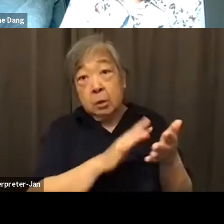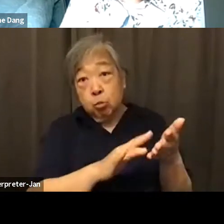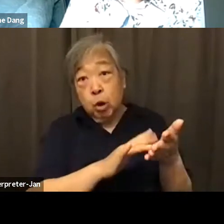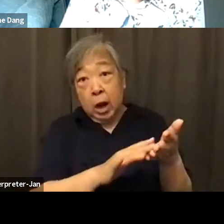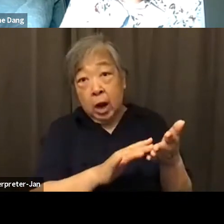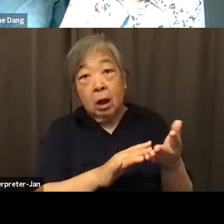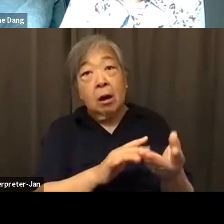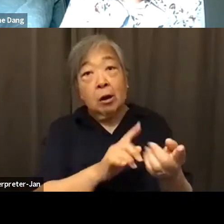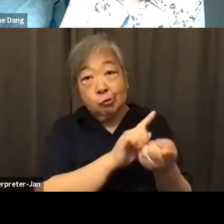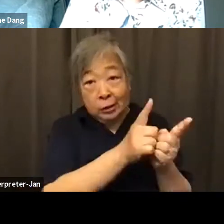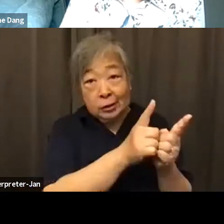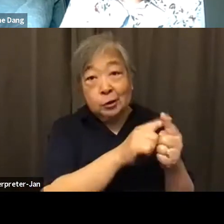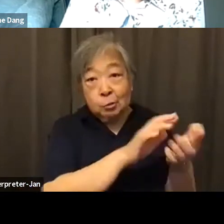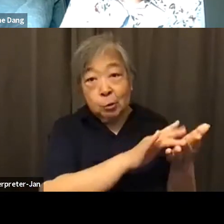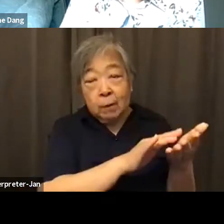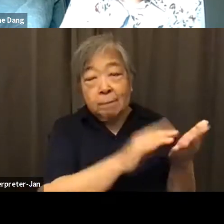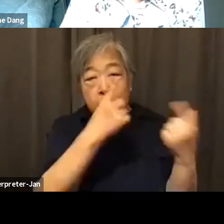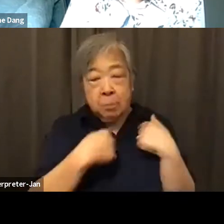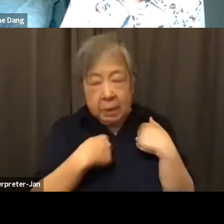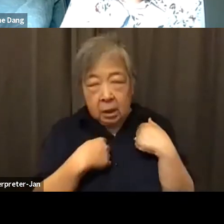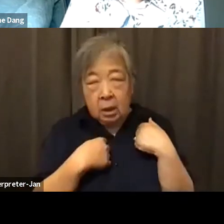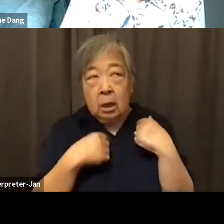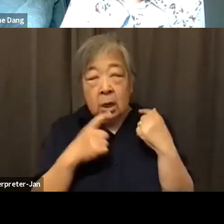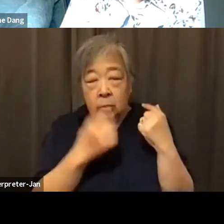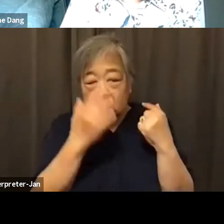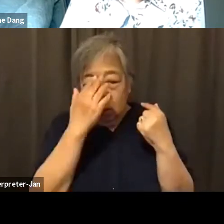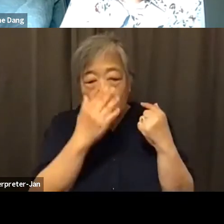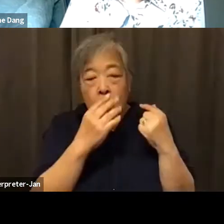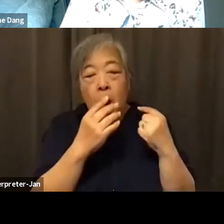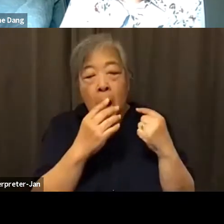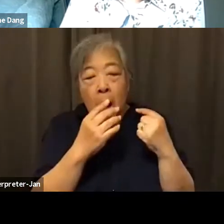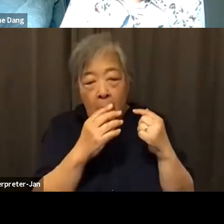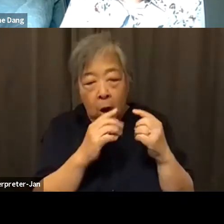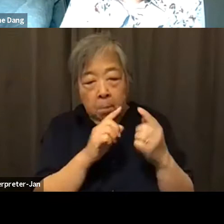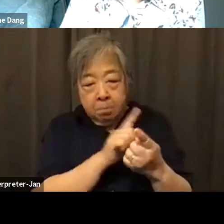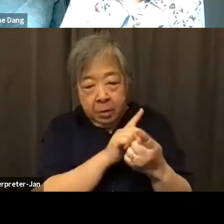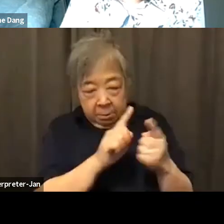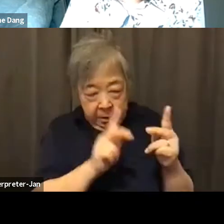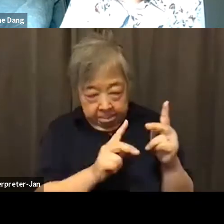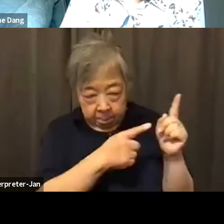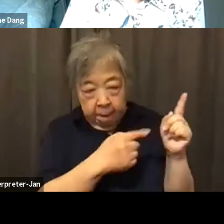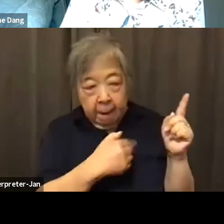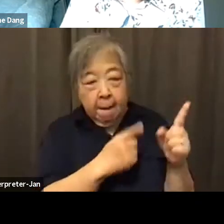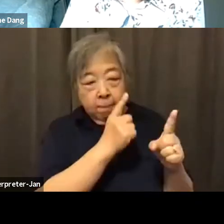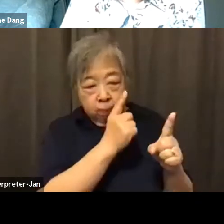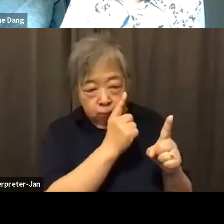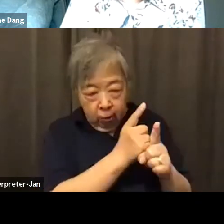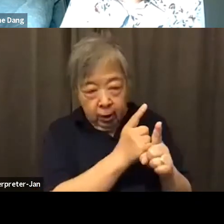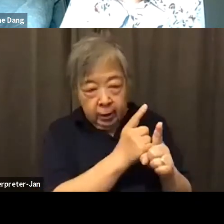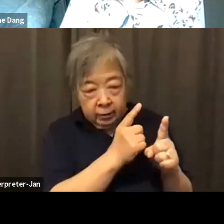lot about making contact with people there who had access to the resources that I would need.